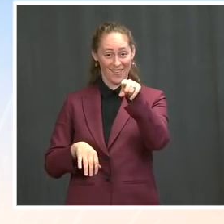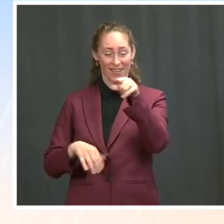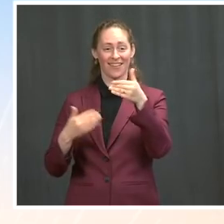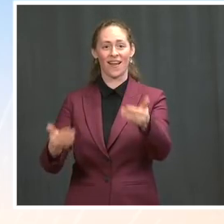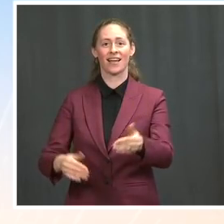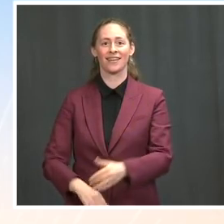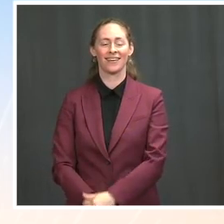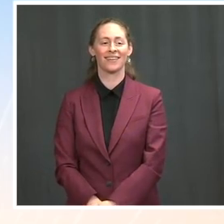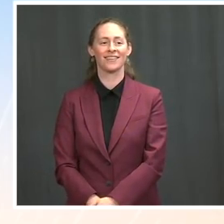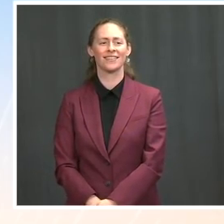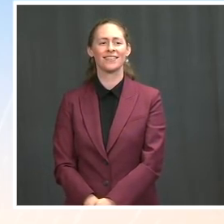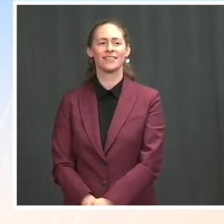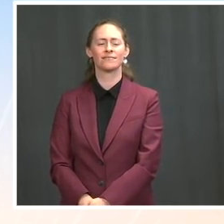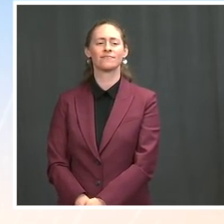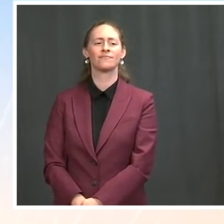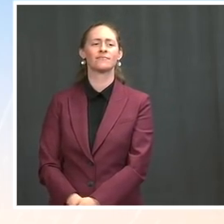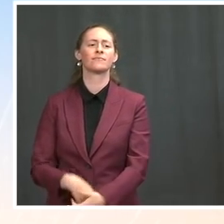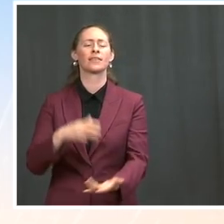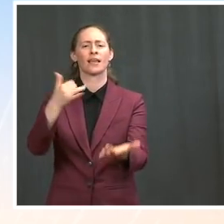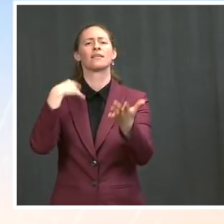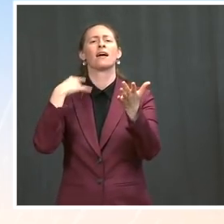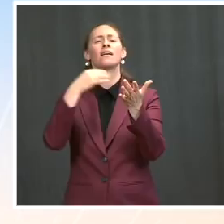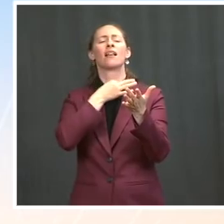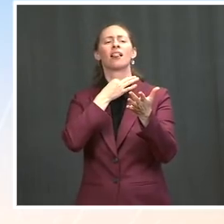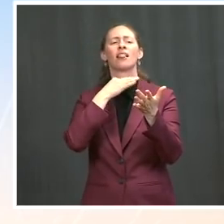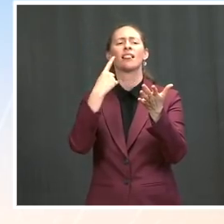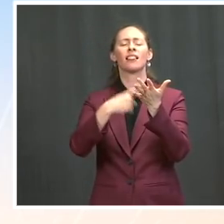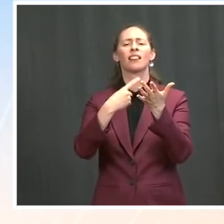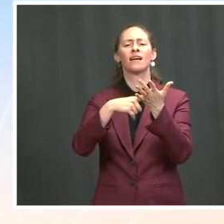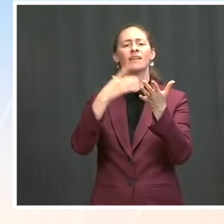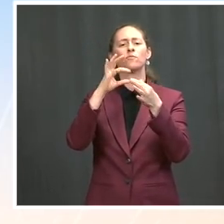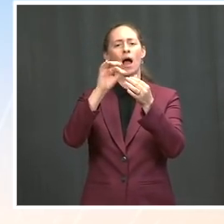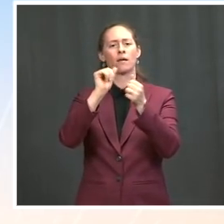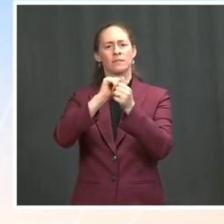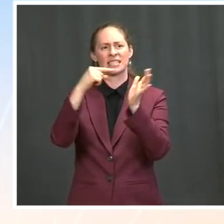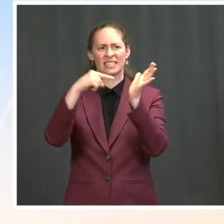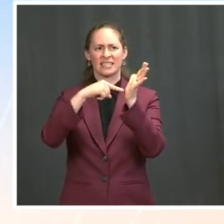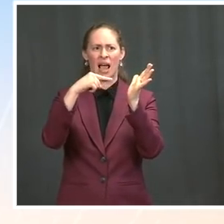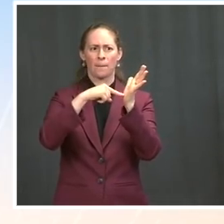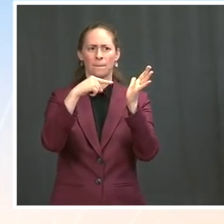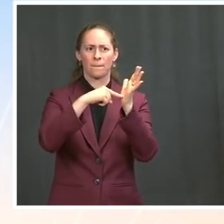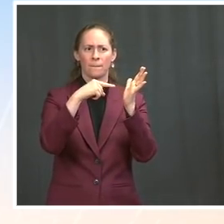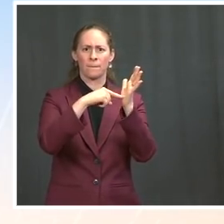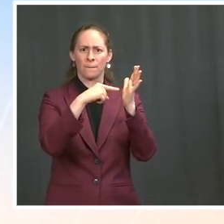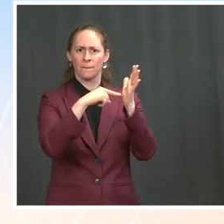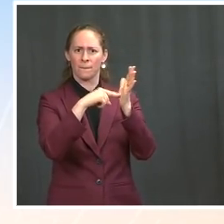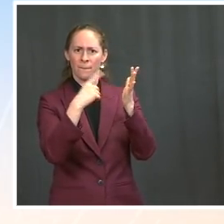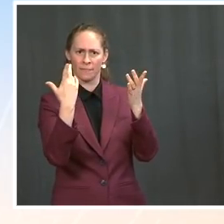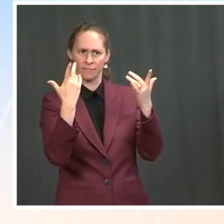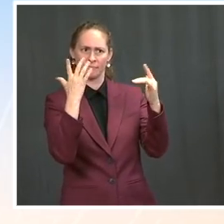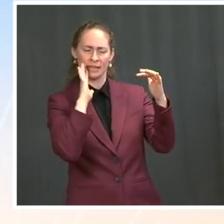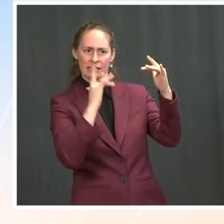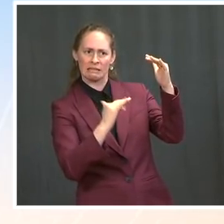The Press: -- there's going to be fight coming up next month and they've been known to be "epic showdowns" on debt ceiling. Ms. Psaki: Yeah. The Press: So what is the President's stance